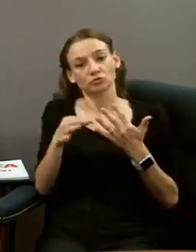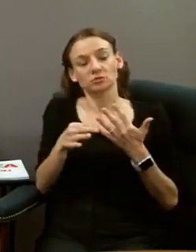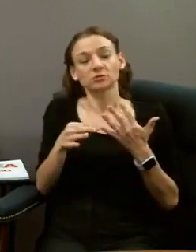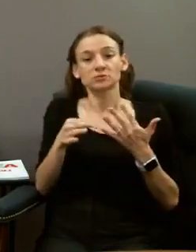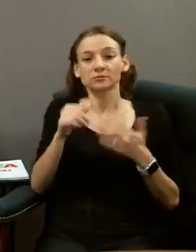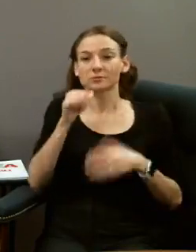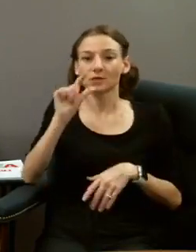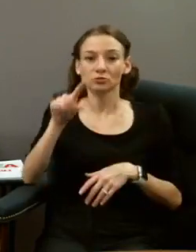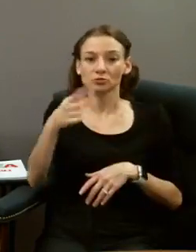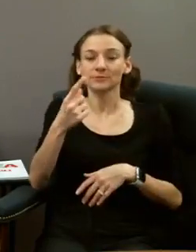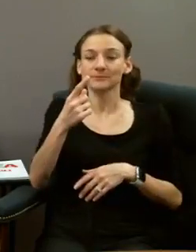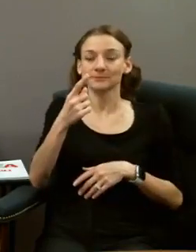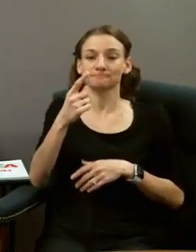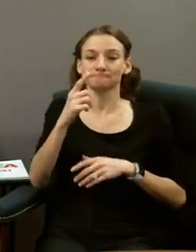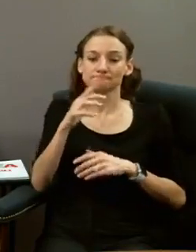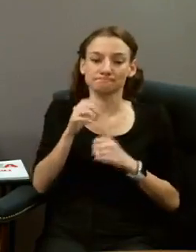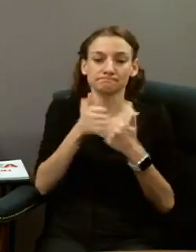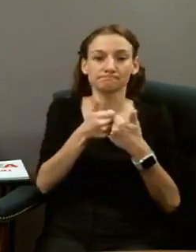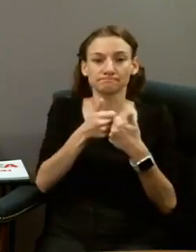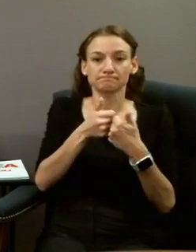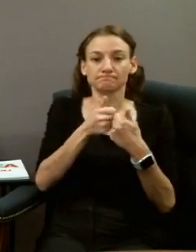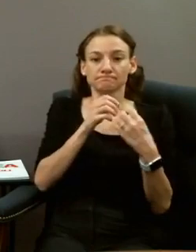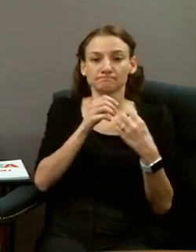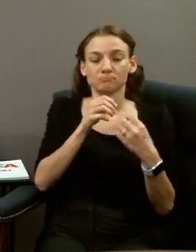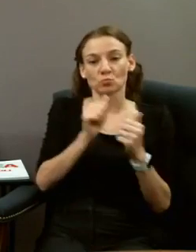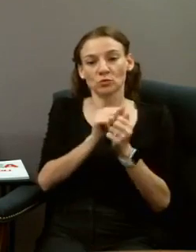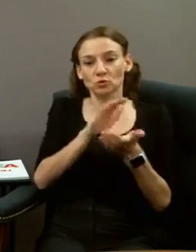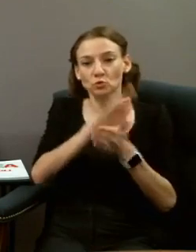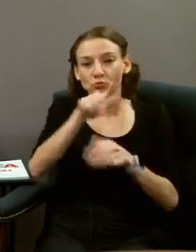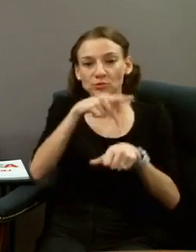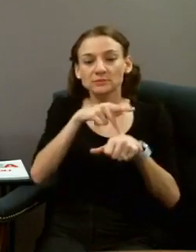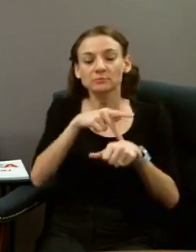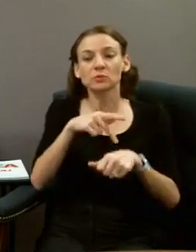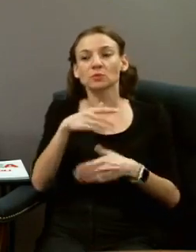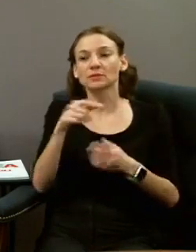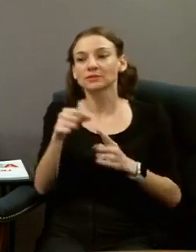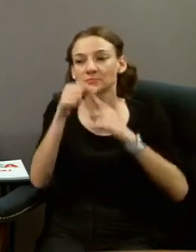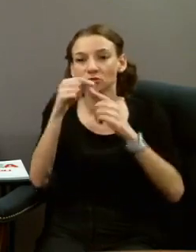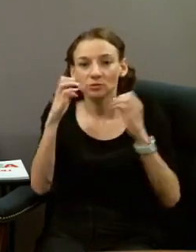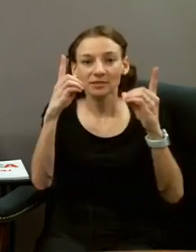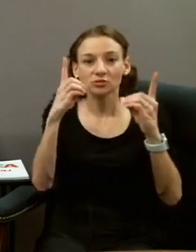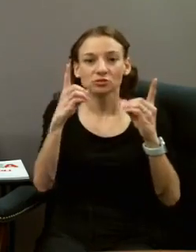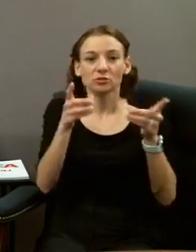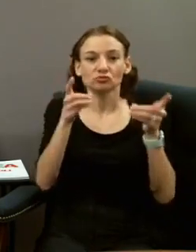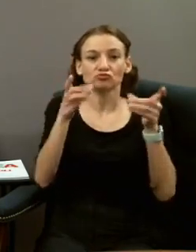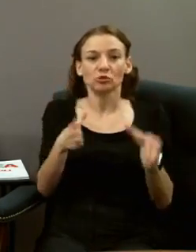beyond just appealing to the school principal or the special education director at your district.